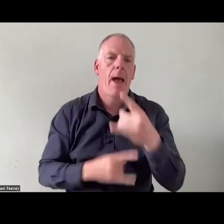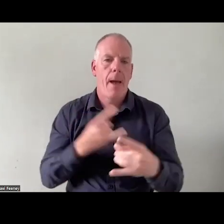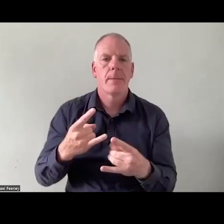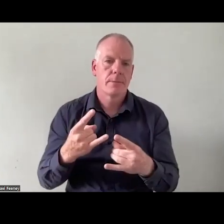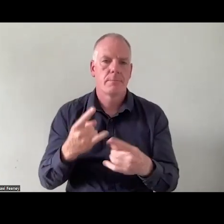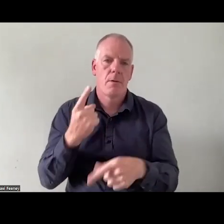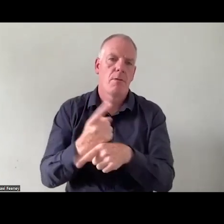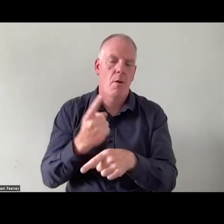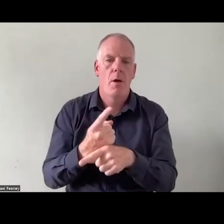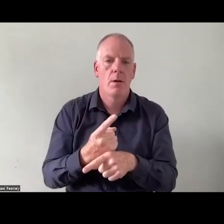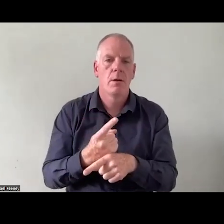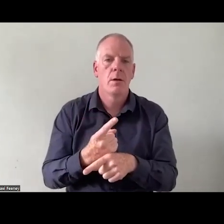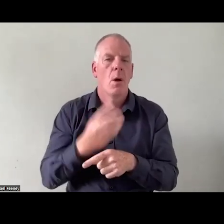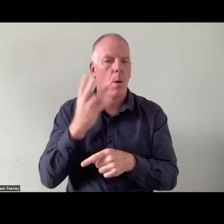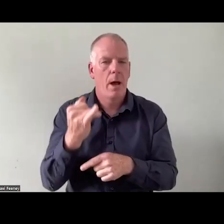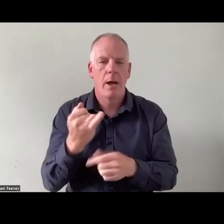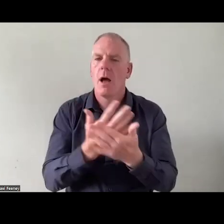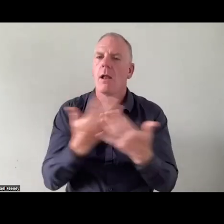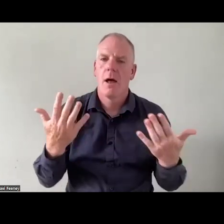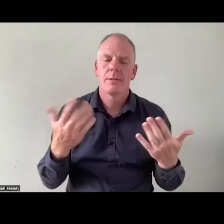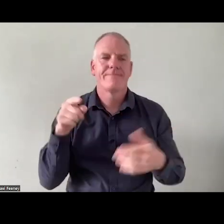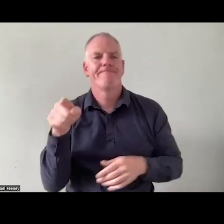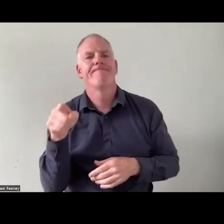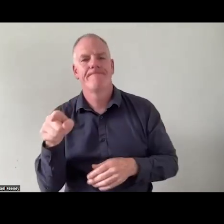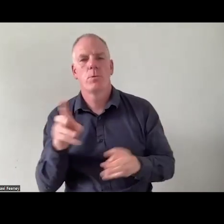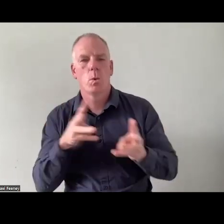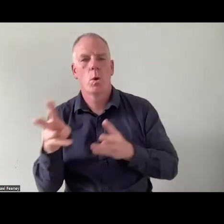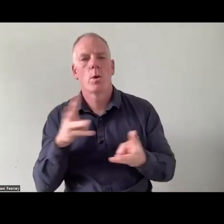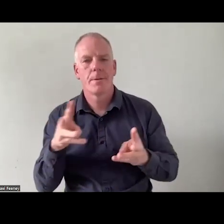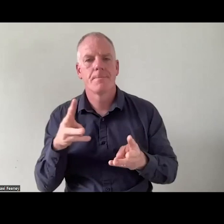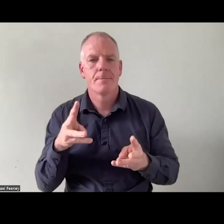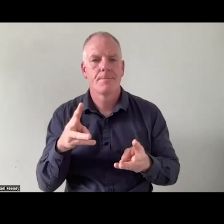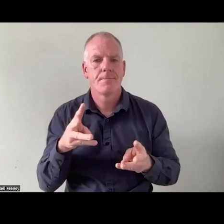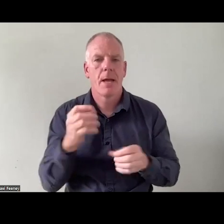Because a lot of all this, sadly, is about money.